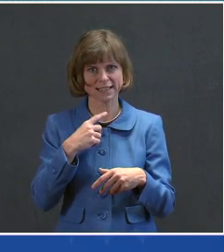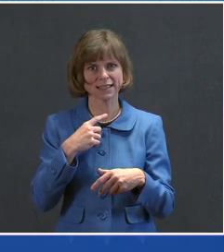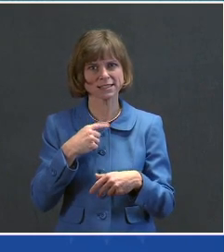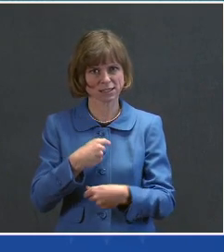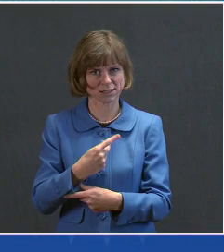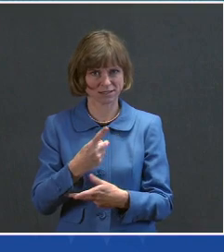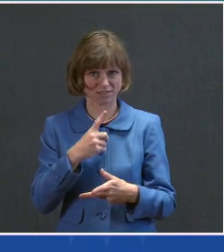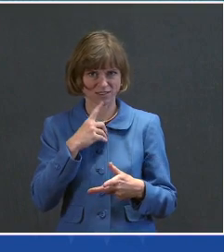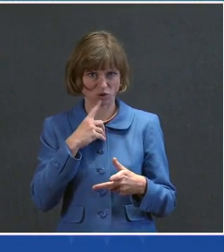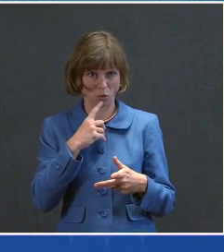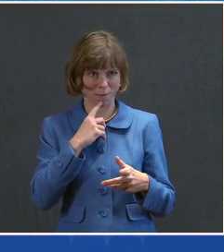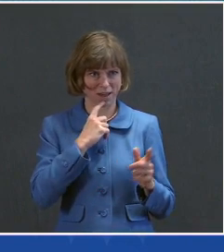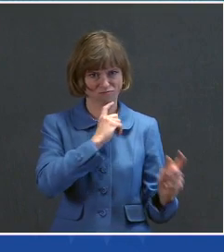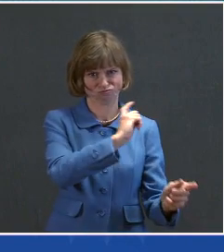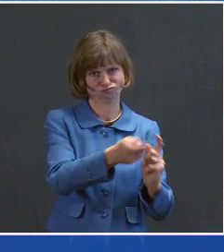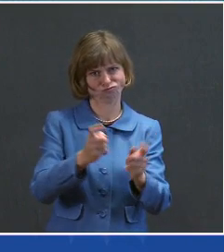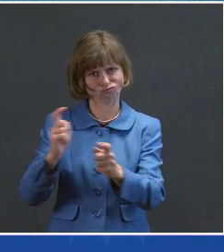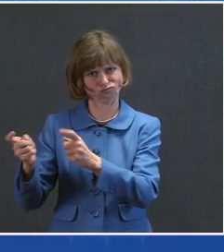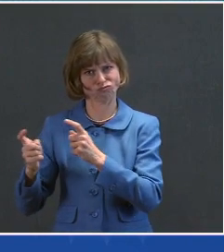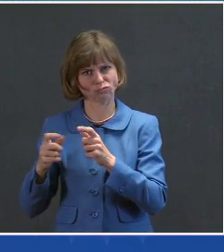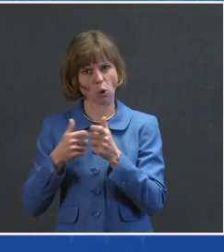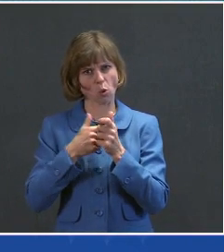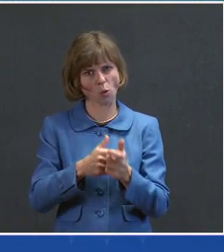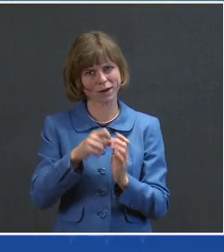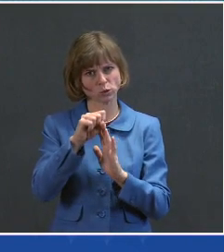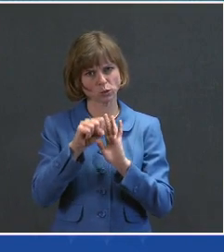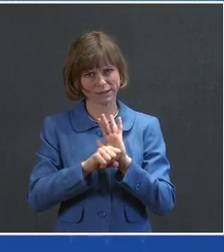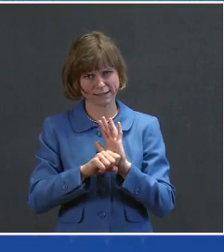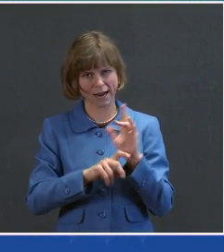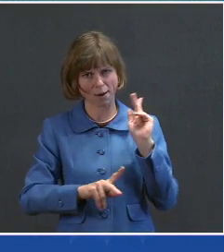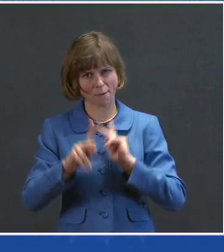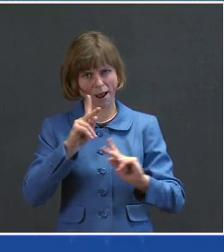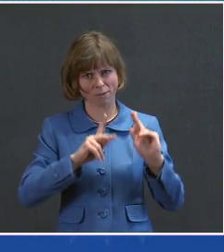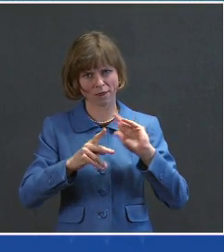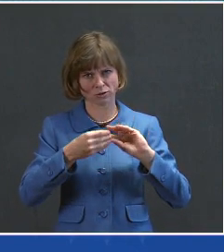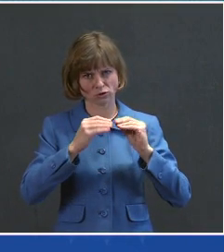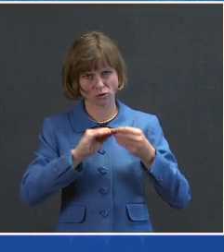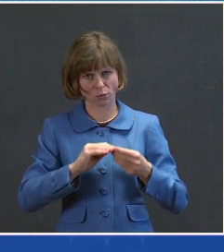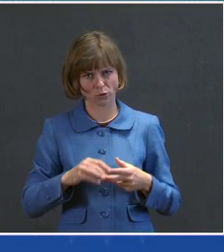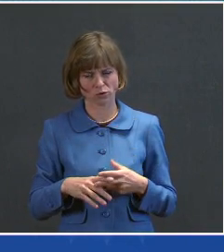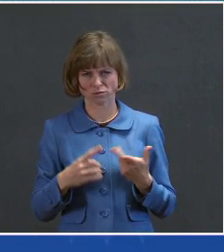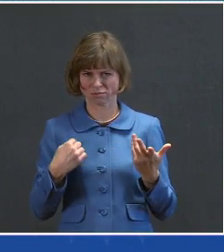state to state. But there's, I guess, a question of whether it might not make more sense,